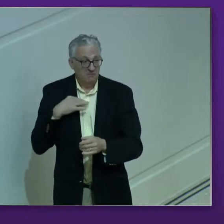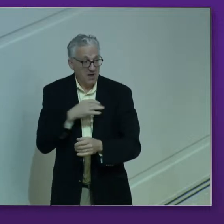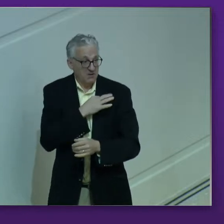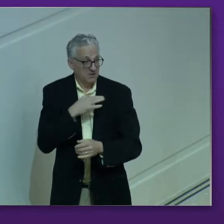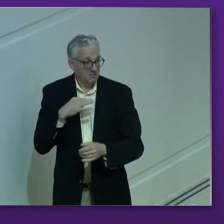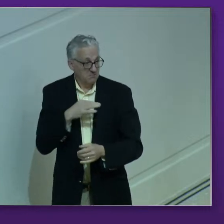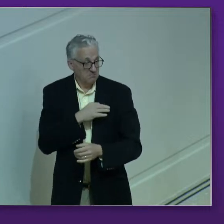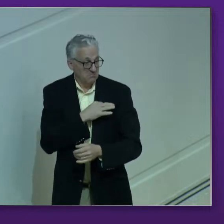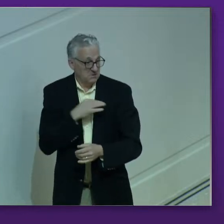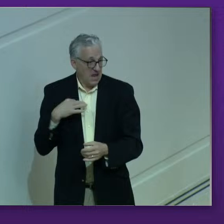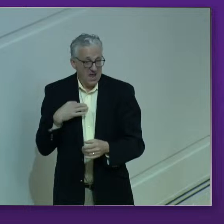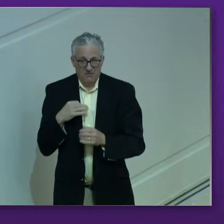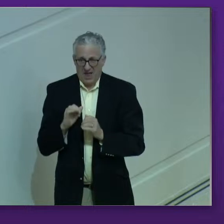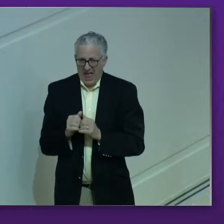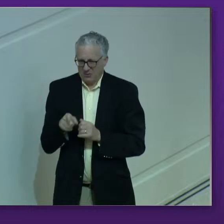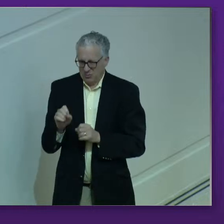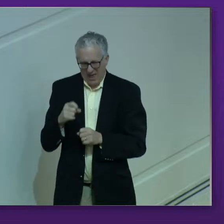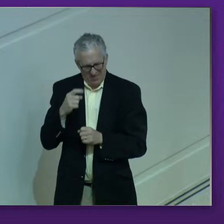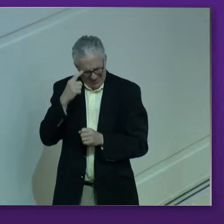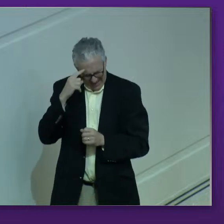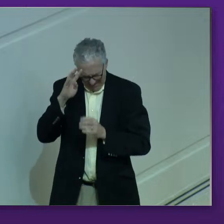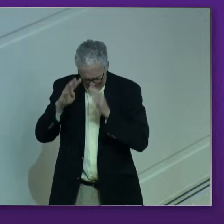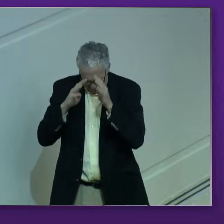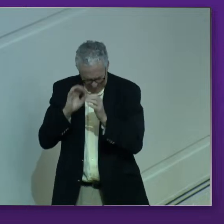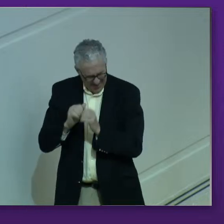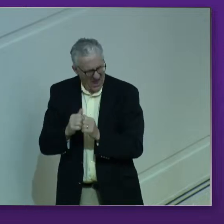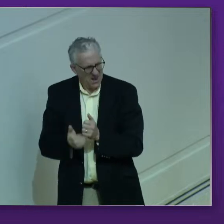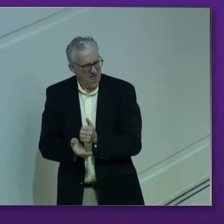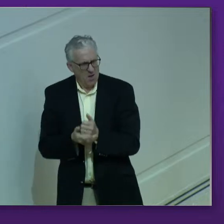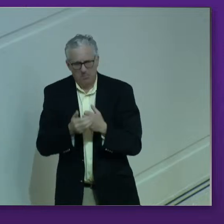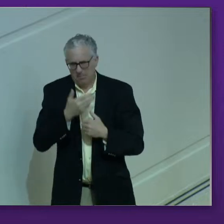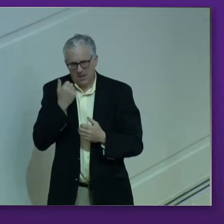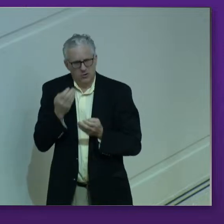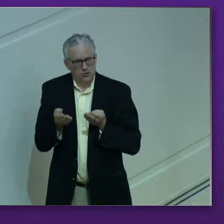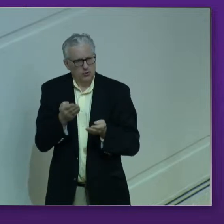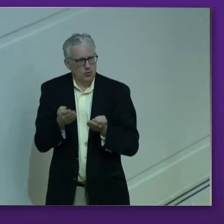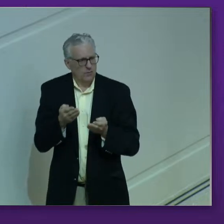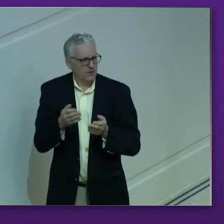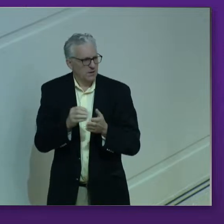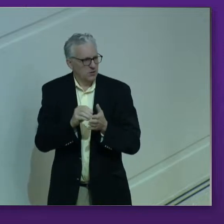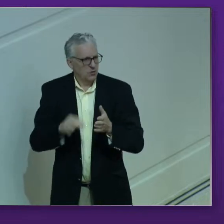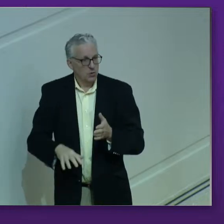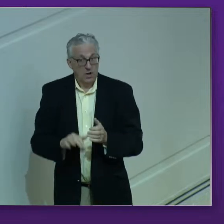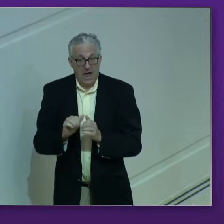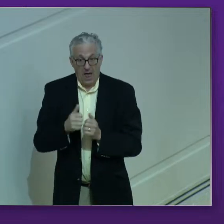LEARNING IN ARCHAEOLOGY AND . [LISTING NAMES] EDUCATION.